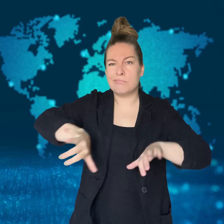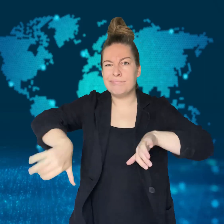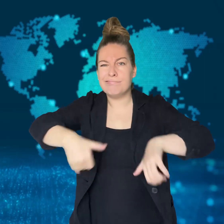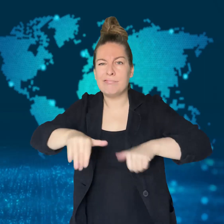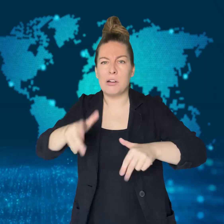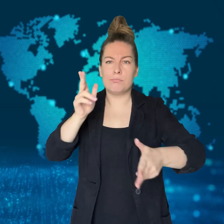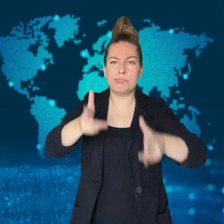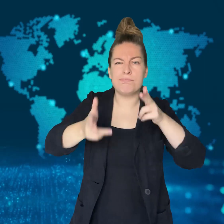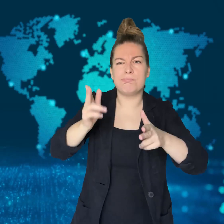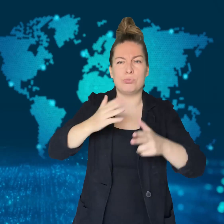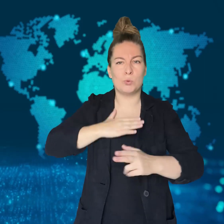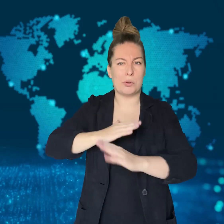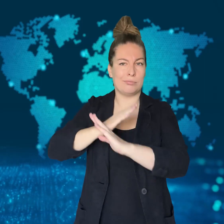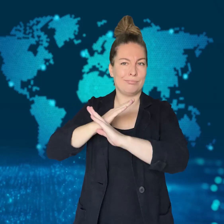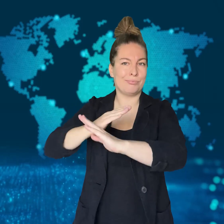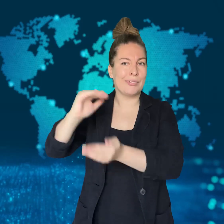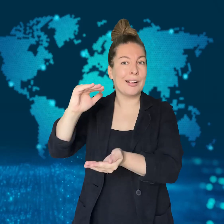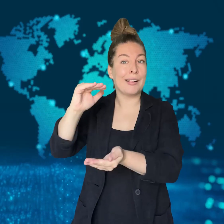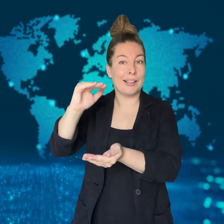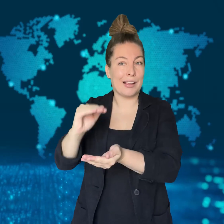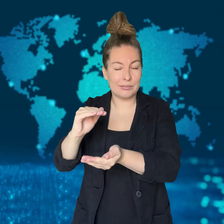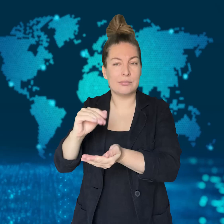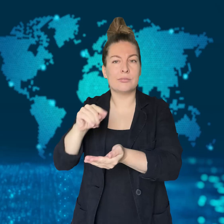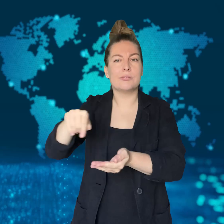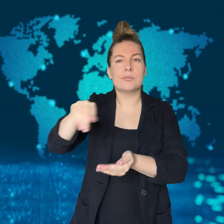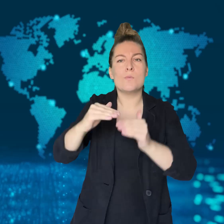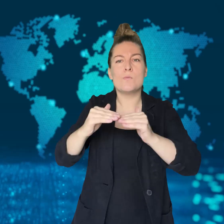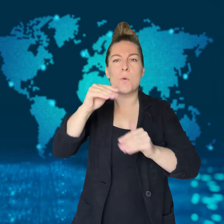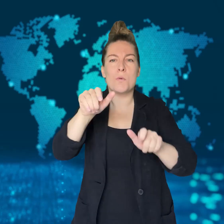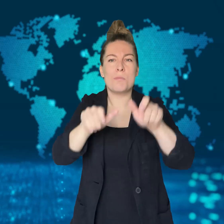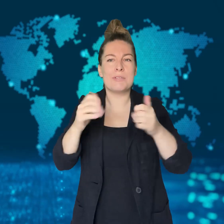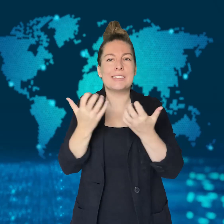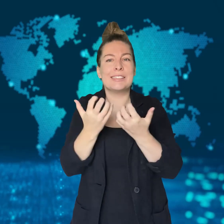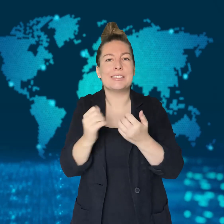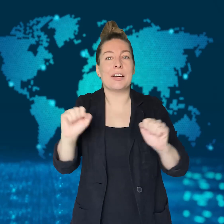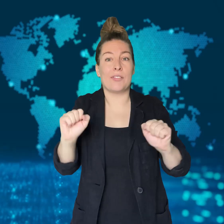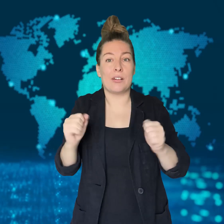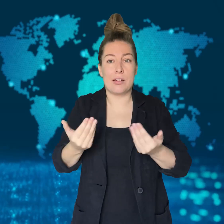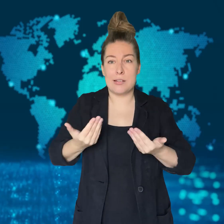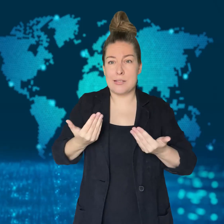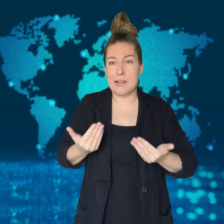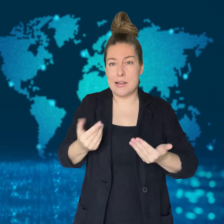Currently, Hong Kong has at least 54,500 cameras in operation.